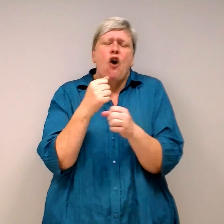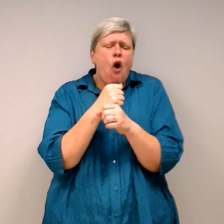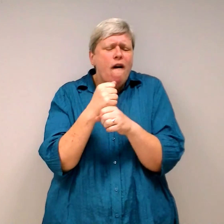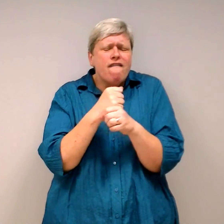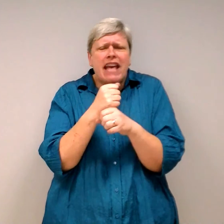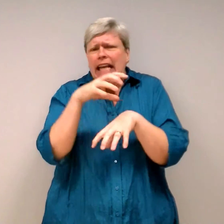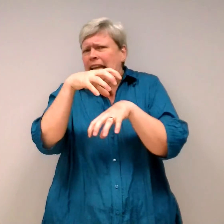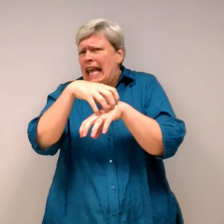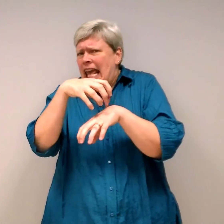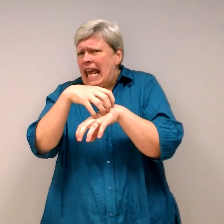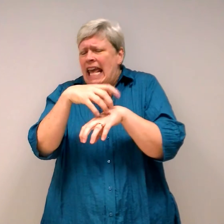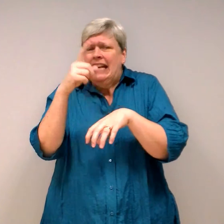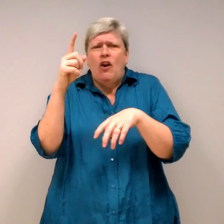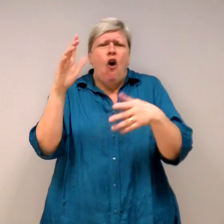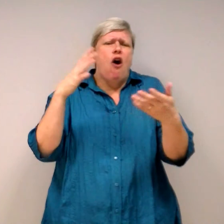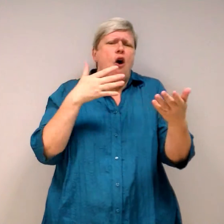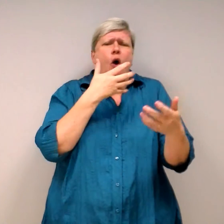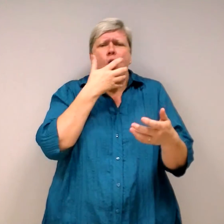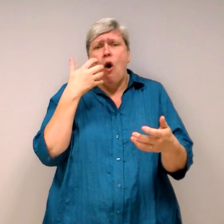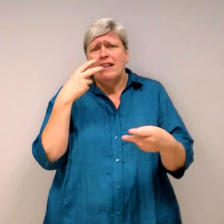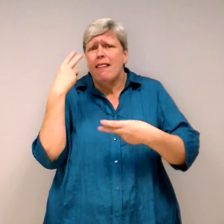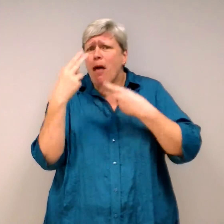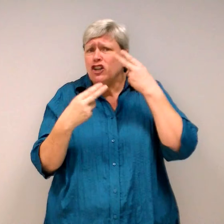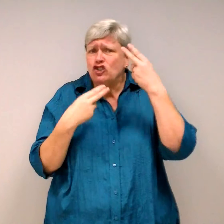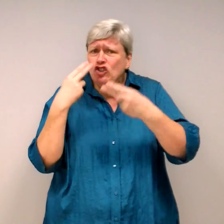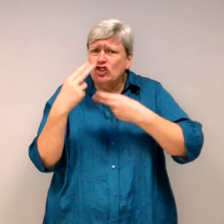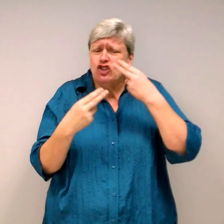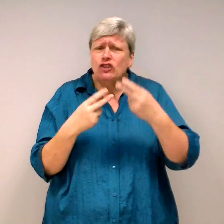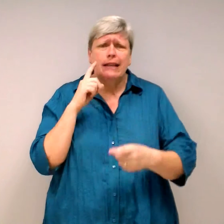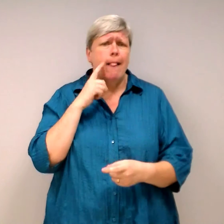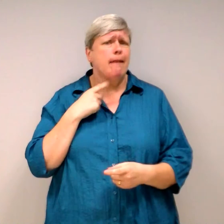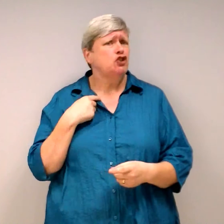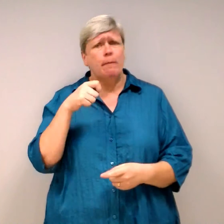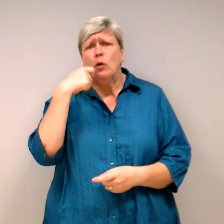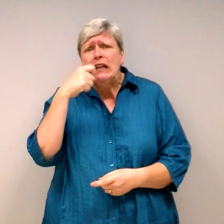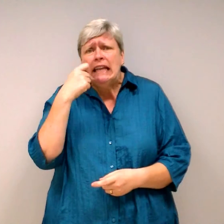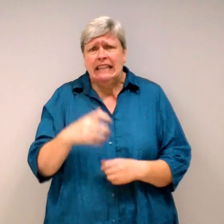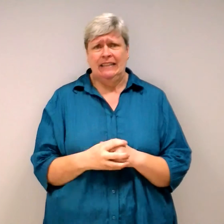or a hot tasty lunch and delicious pudding.